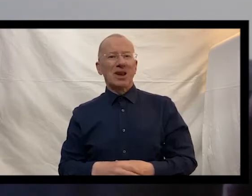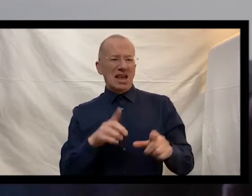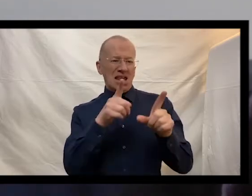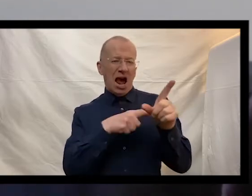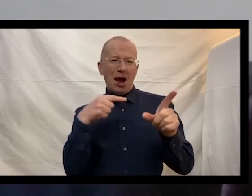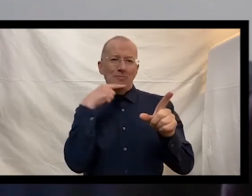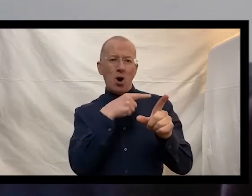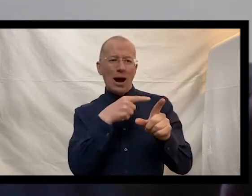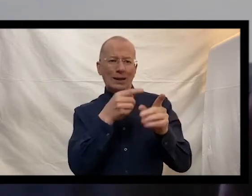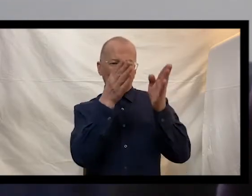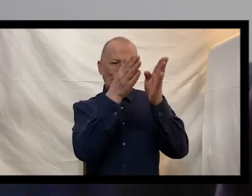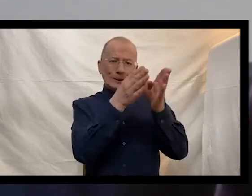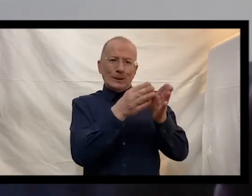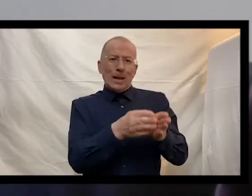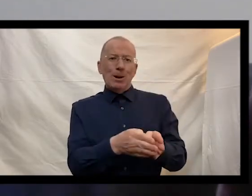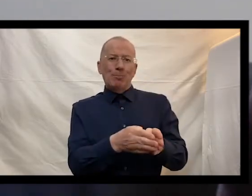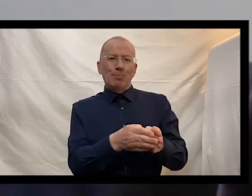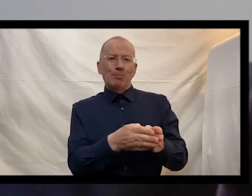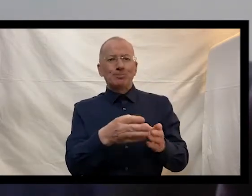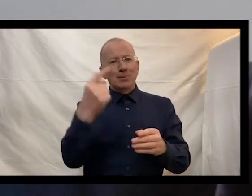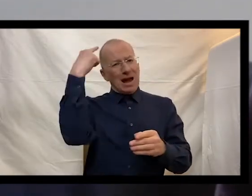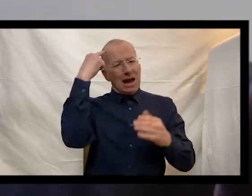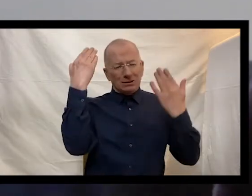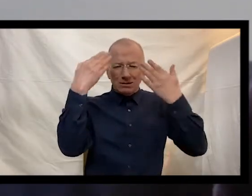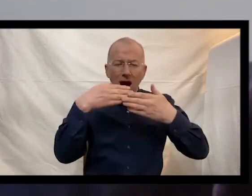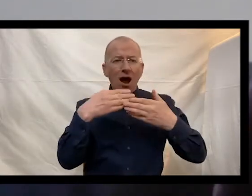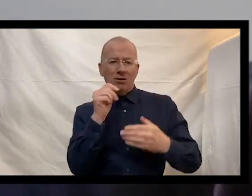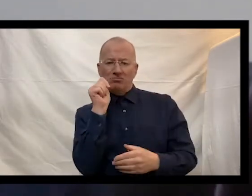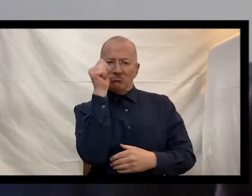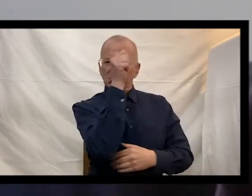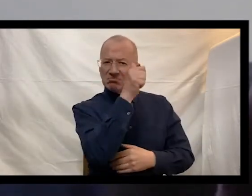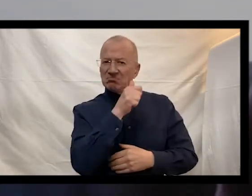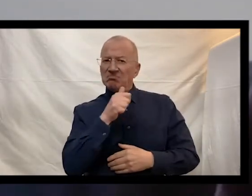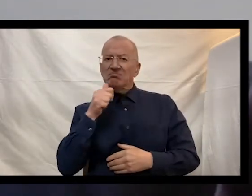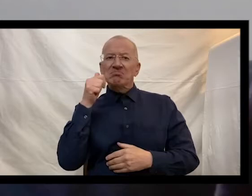A young boy, Slightly built Dark hair Fine features.